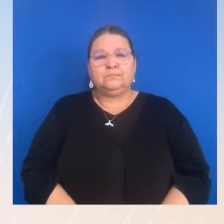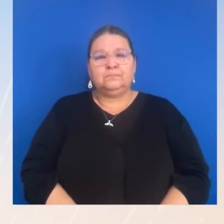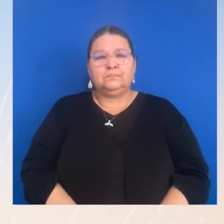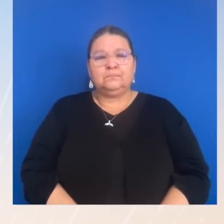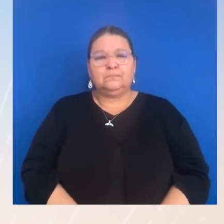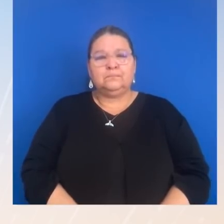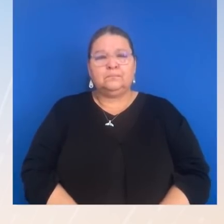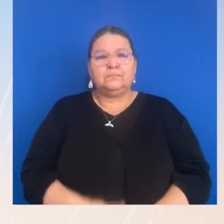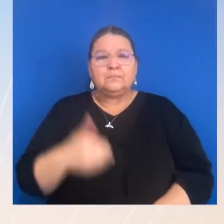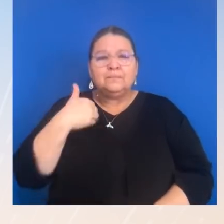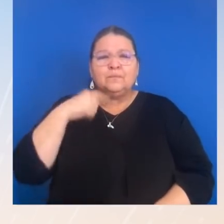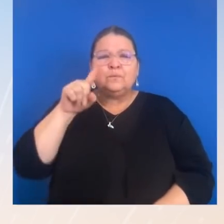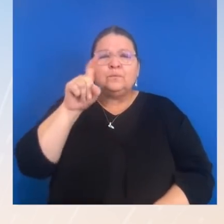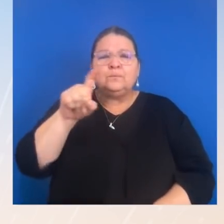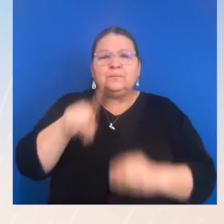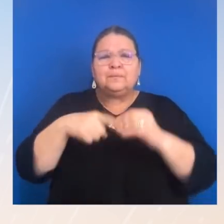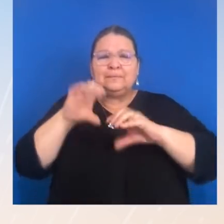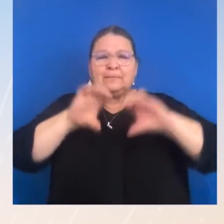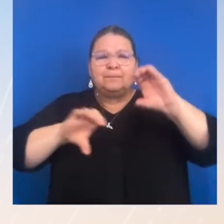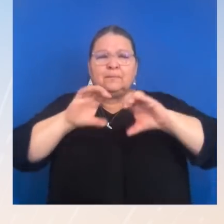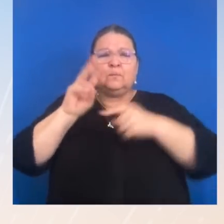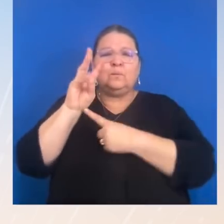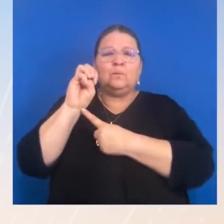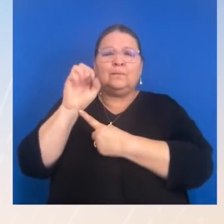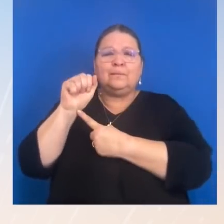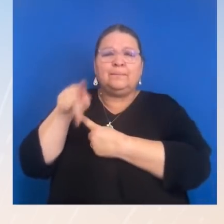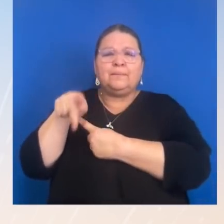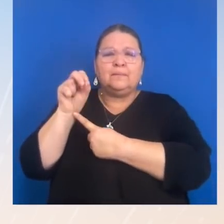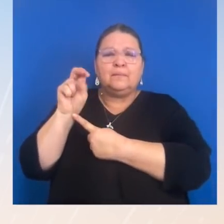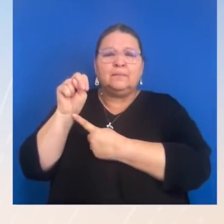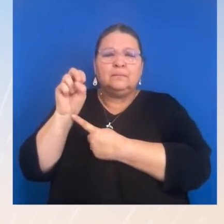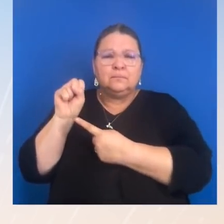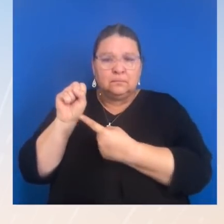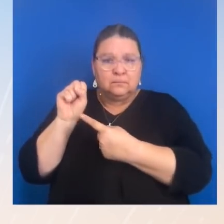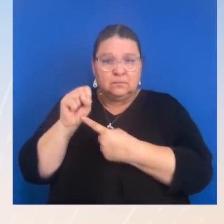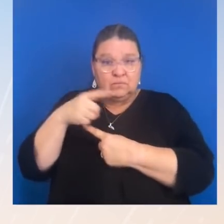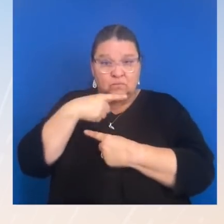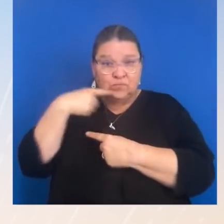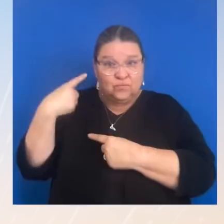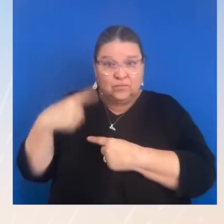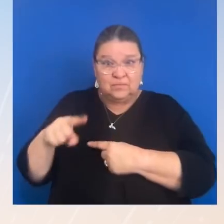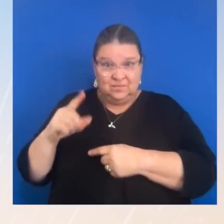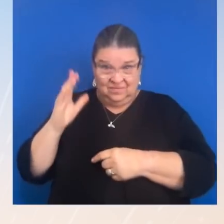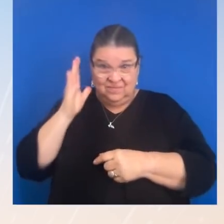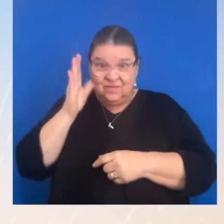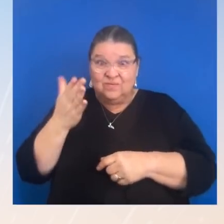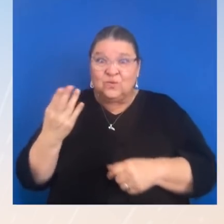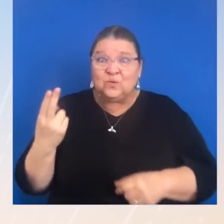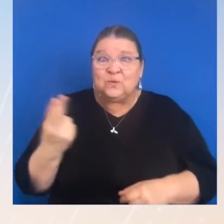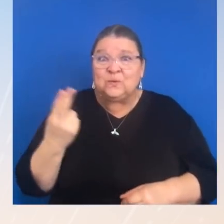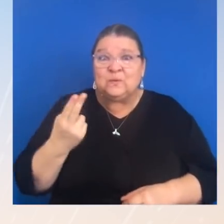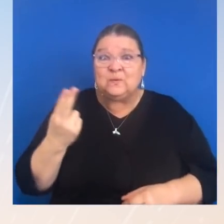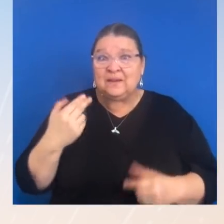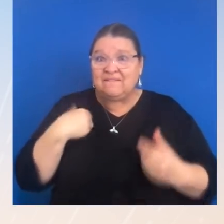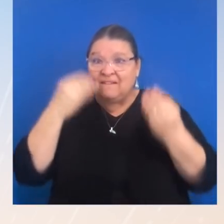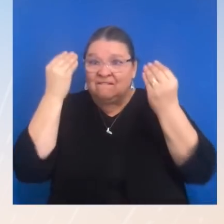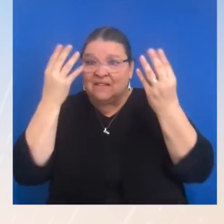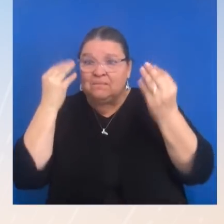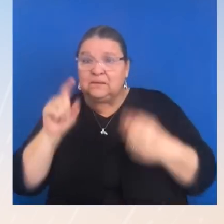Ms. Psaki: I'm not going to get into any intelligence. Obviously, we continue to assess the declassification of that, as you know, Steve, as we have done